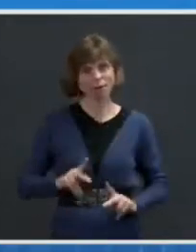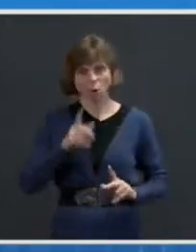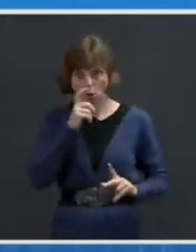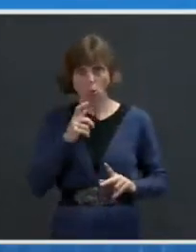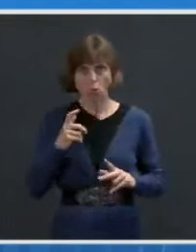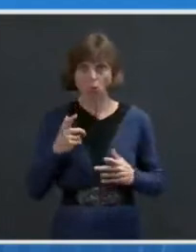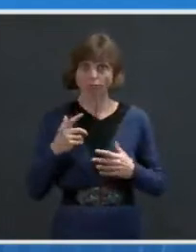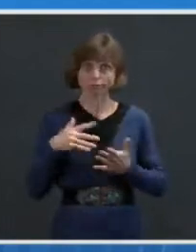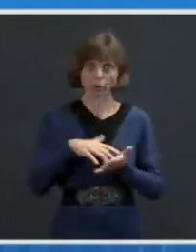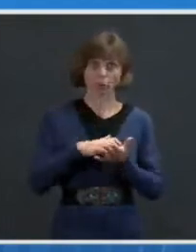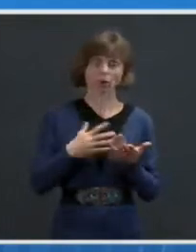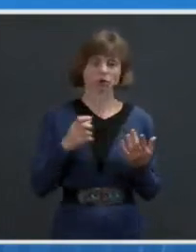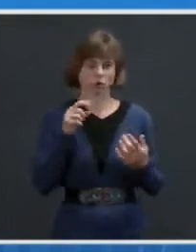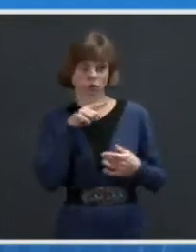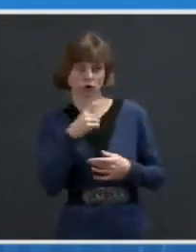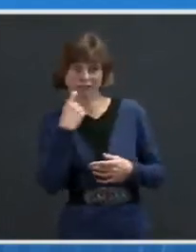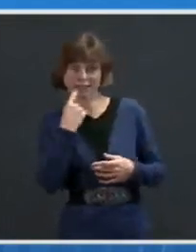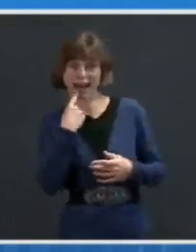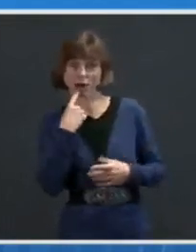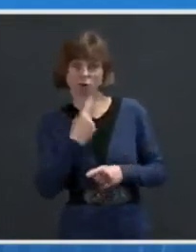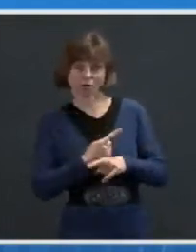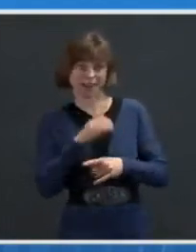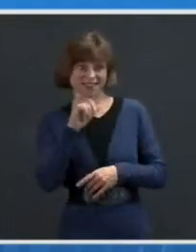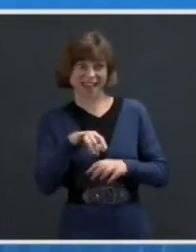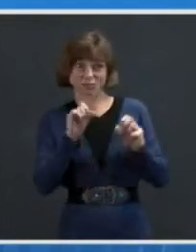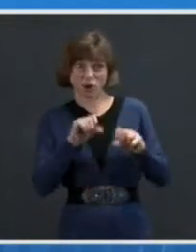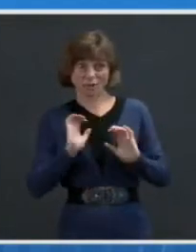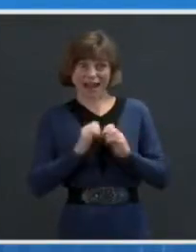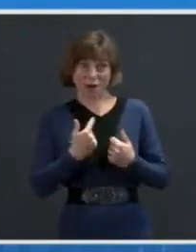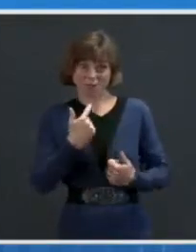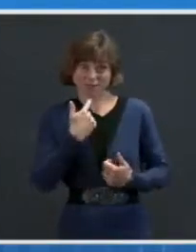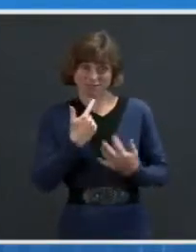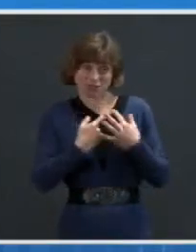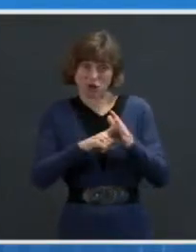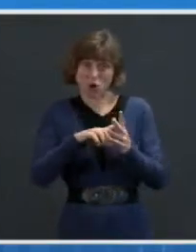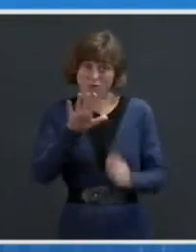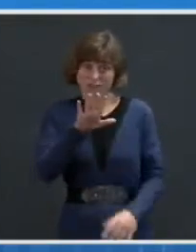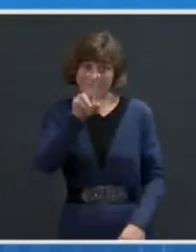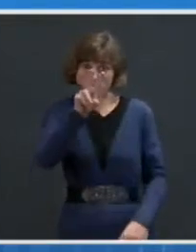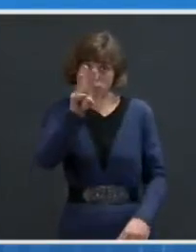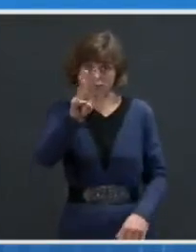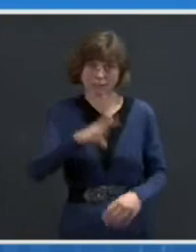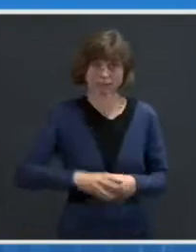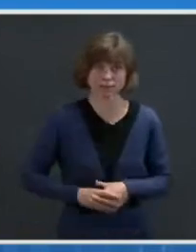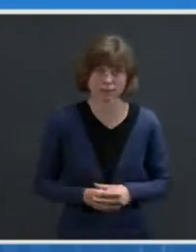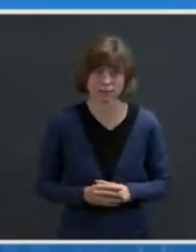HAVE IMMUNOLOGICAL SELECTION WITHIN A GIVEN INDIVIDUAL.